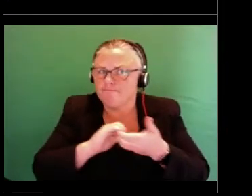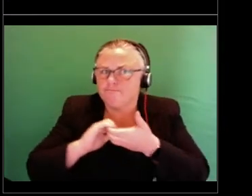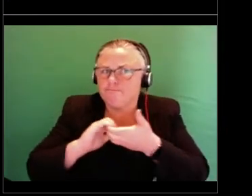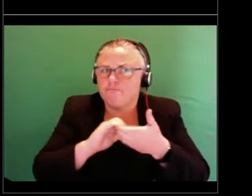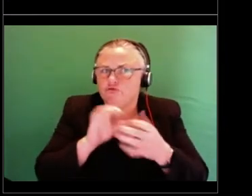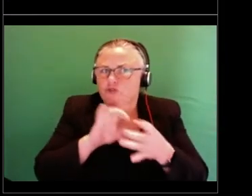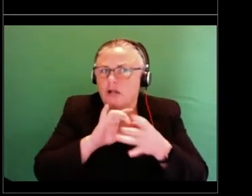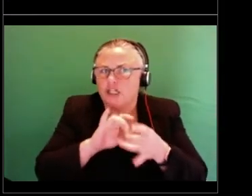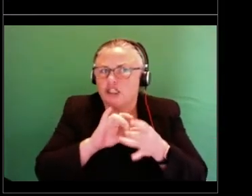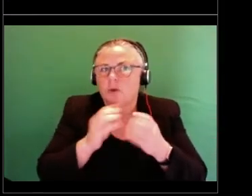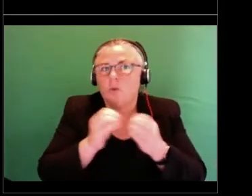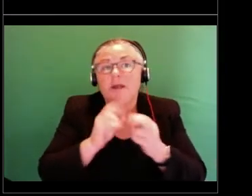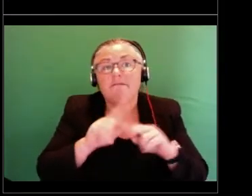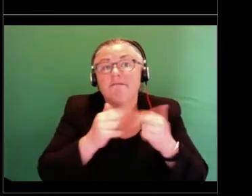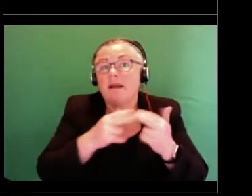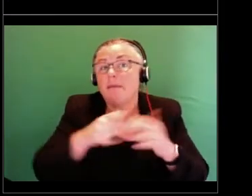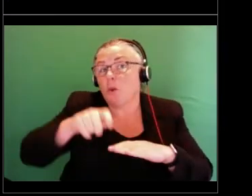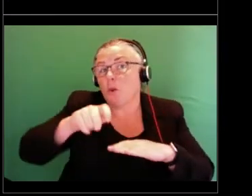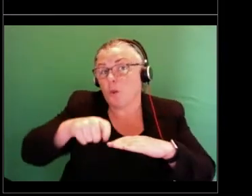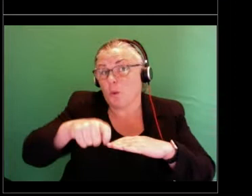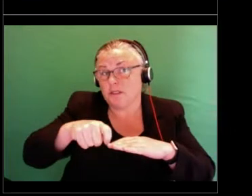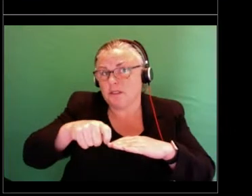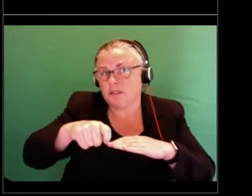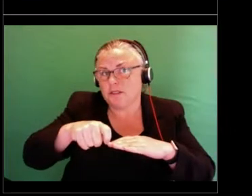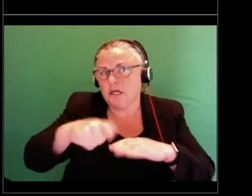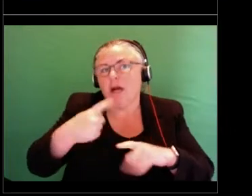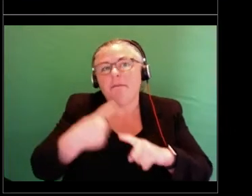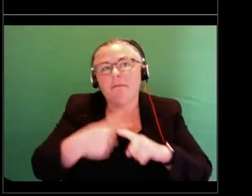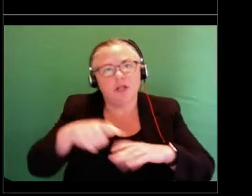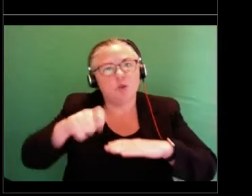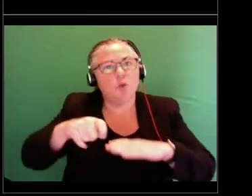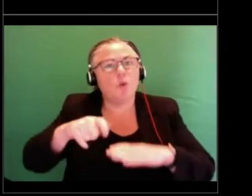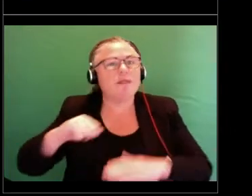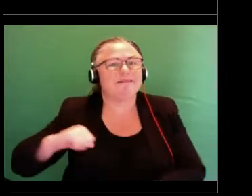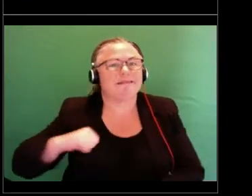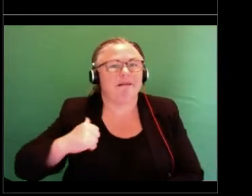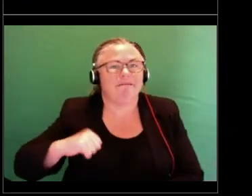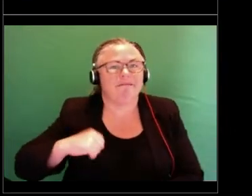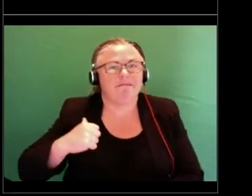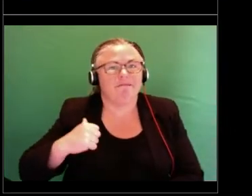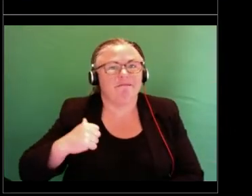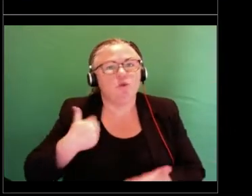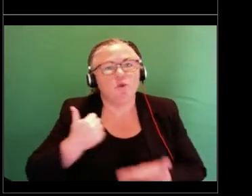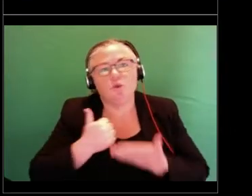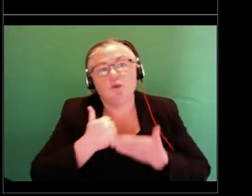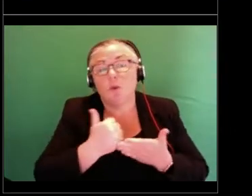a family may have recently separated, for whatever reason that that house may be in